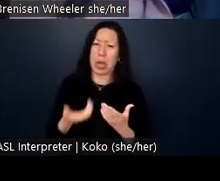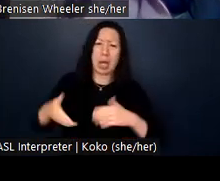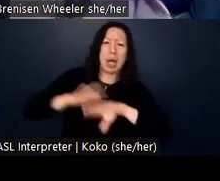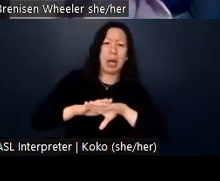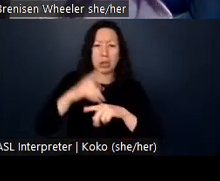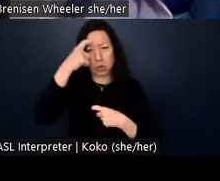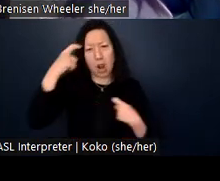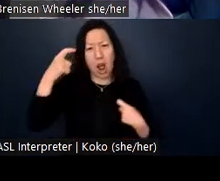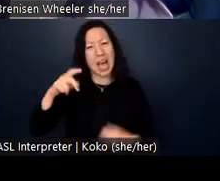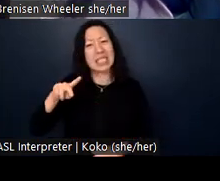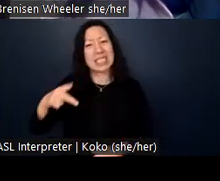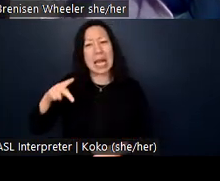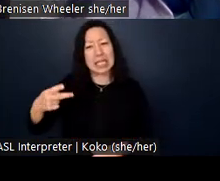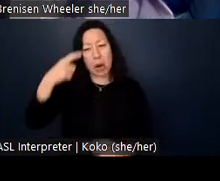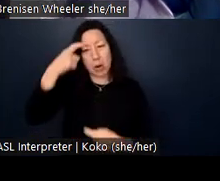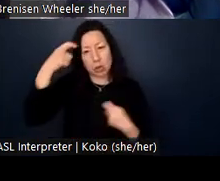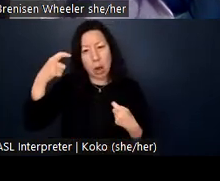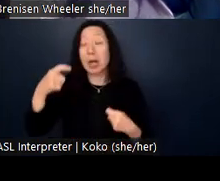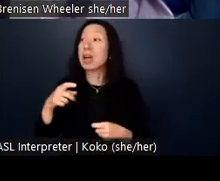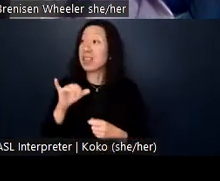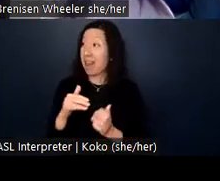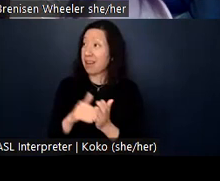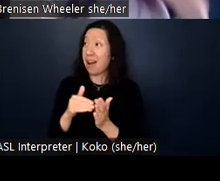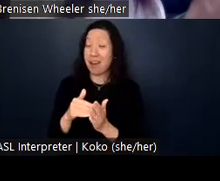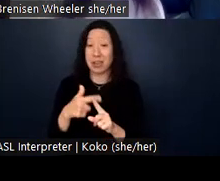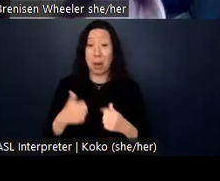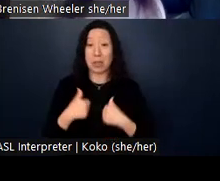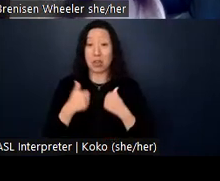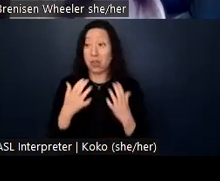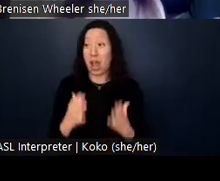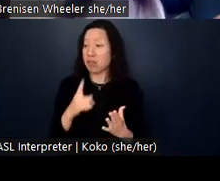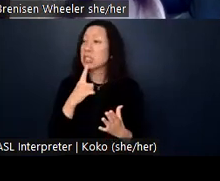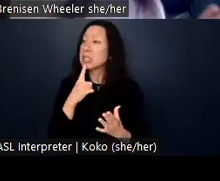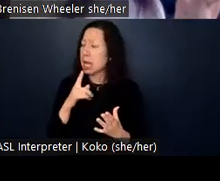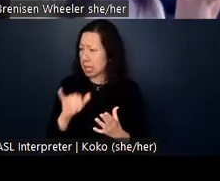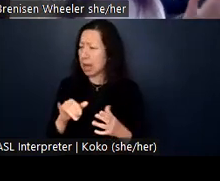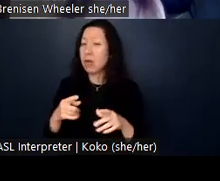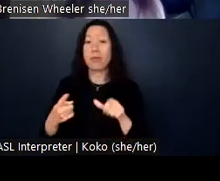we hear from survivors to it is it's. 13:27:35 The initial events of harm is is